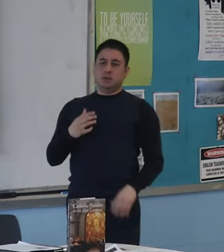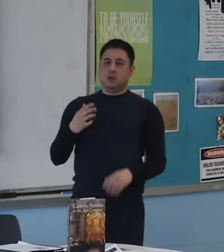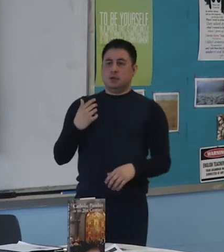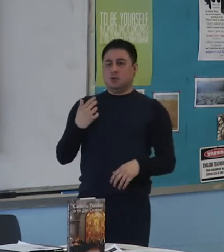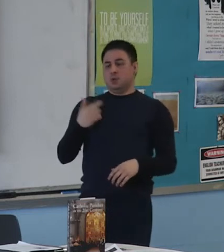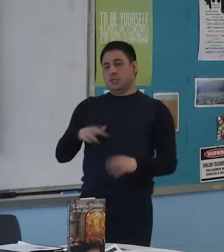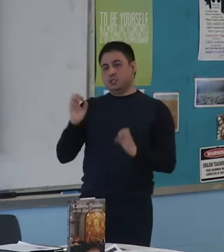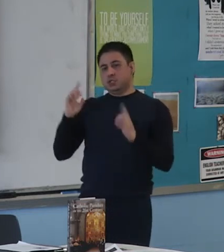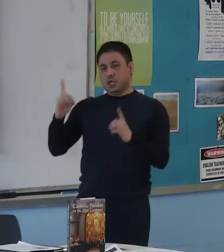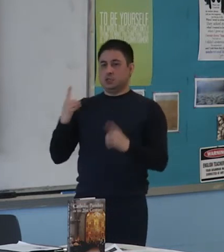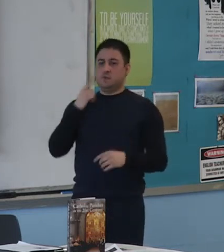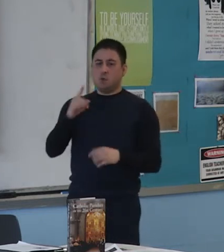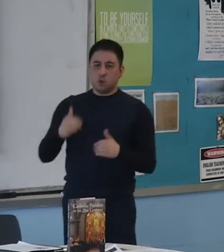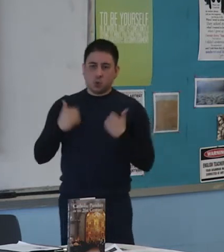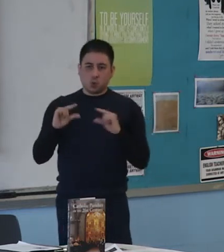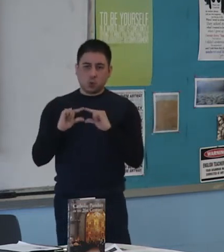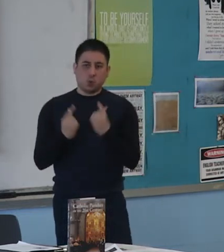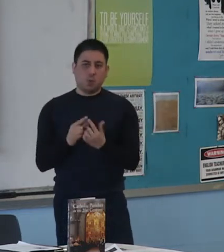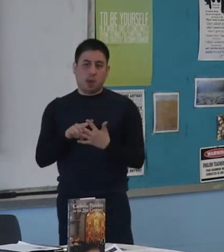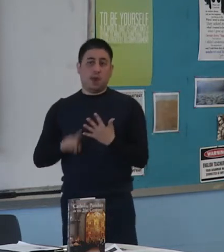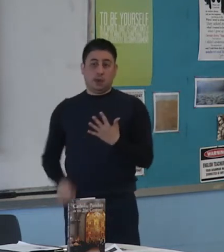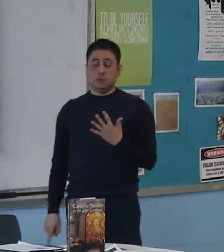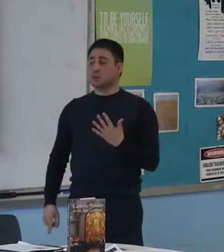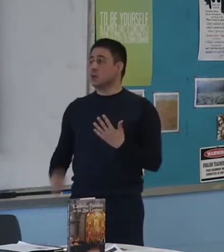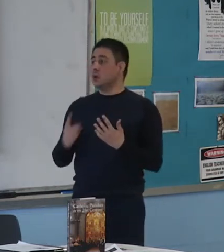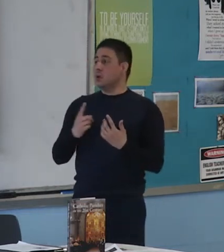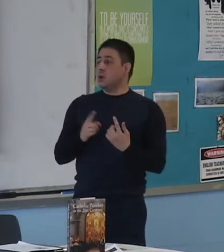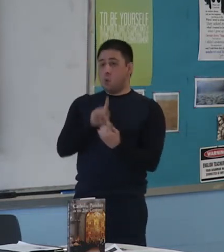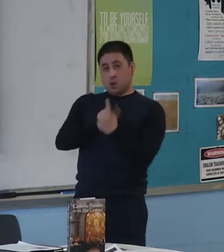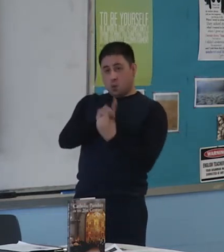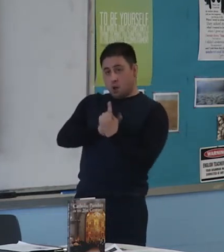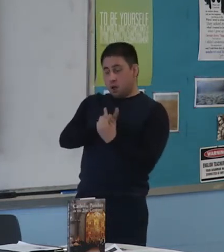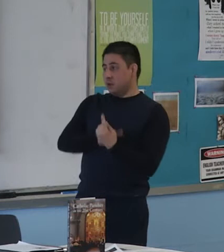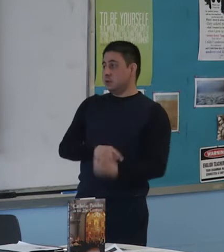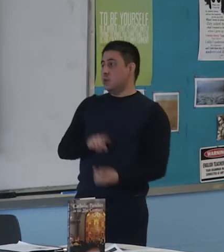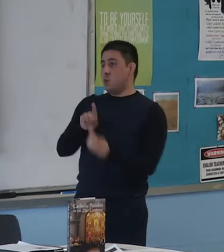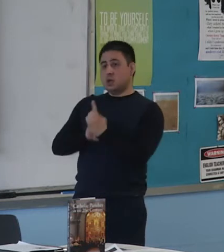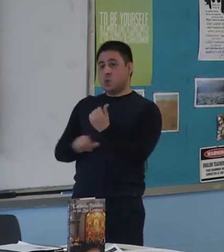education, youth group items?" One-to-one instruction, one-to-one aid are fairly